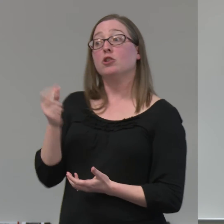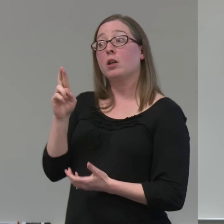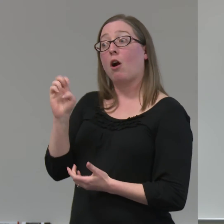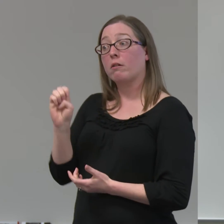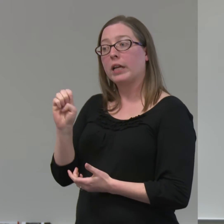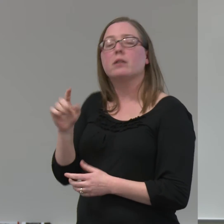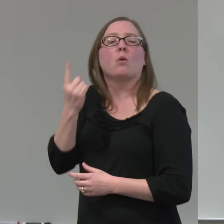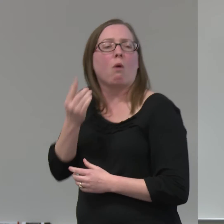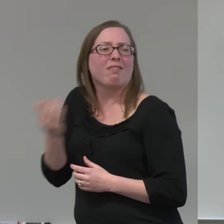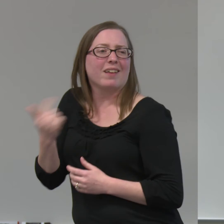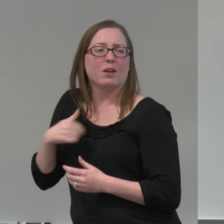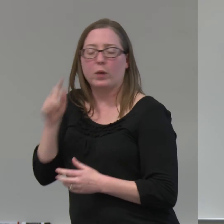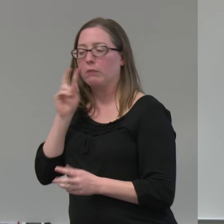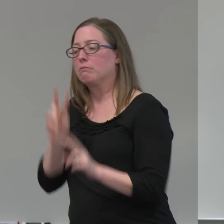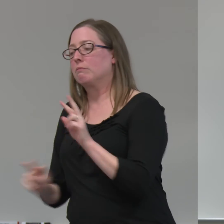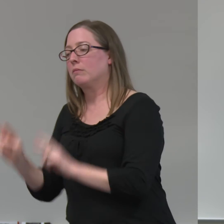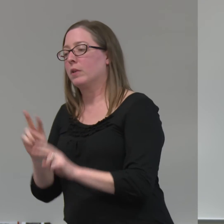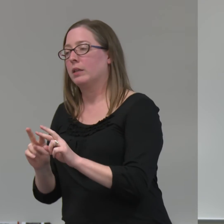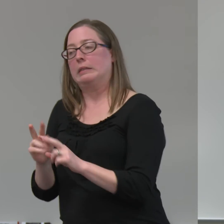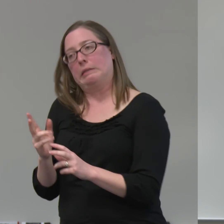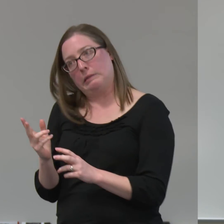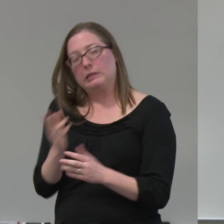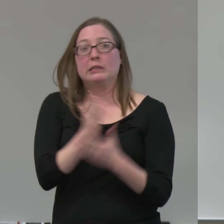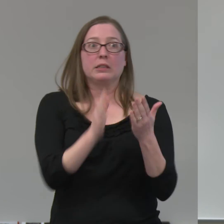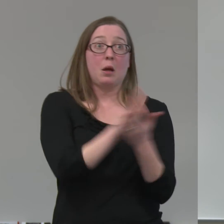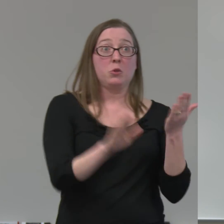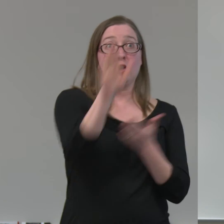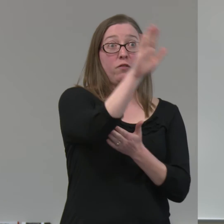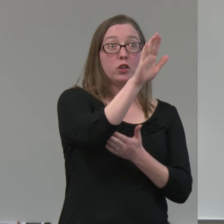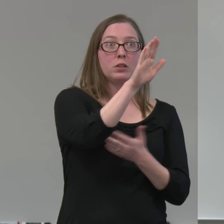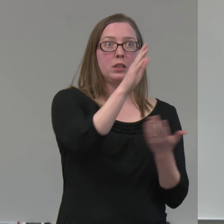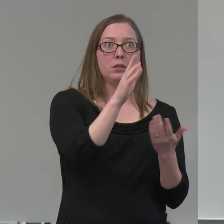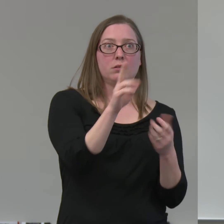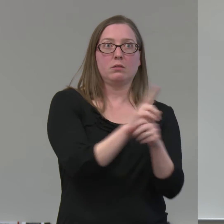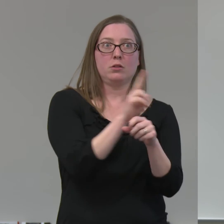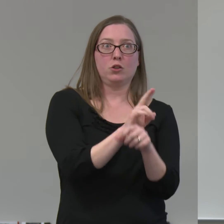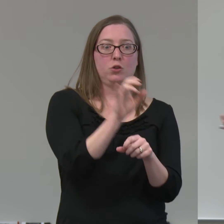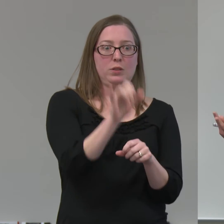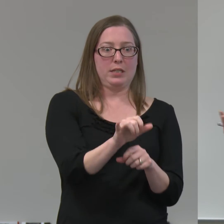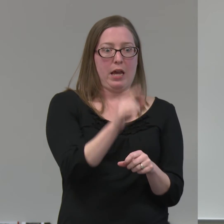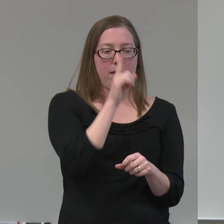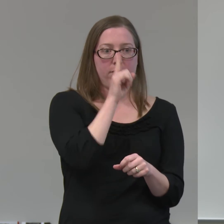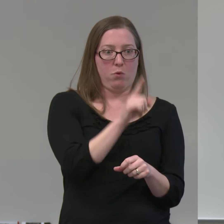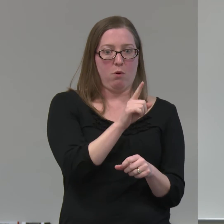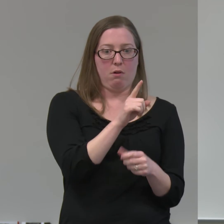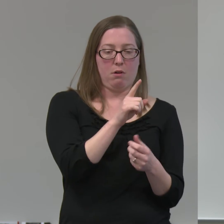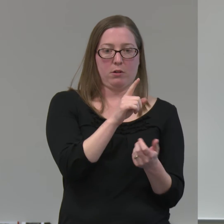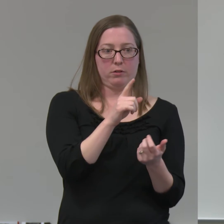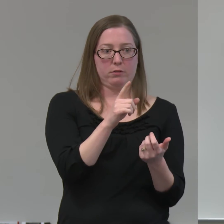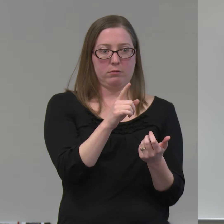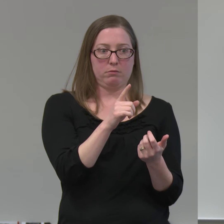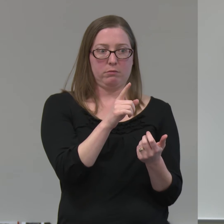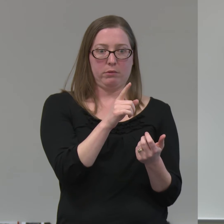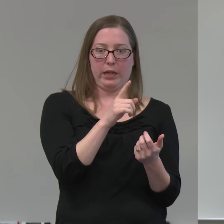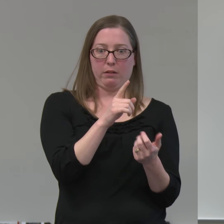but for some schools, they use this as a cutoff, and if you don't have a certain level, they don't look further at your application,